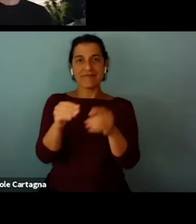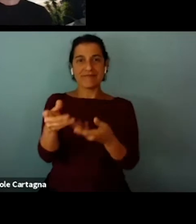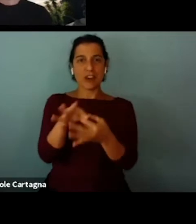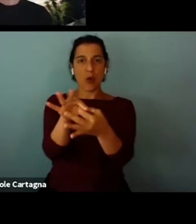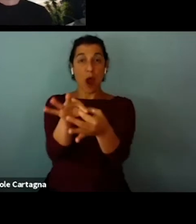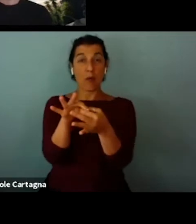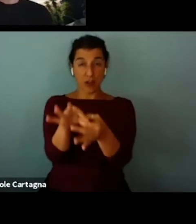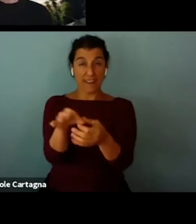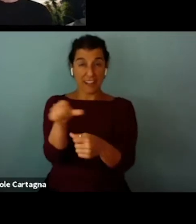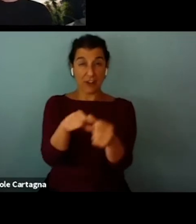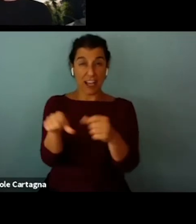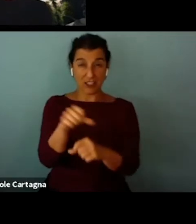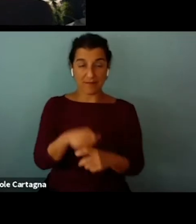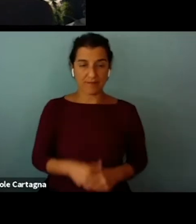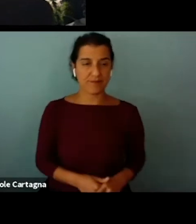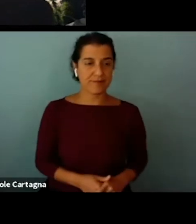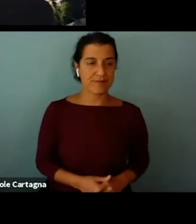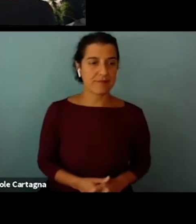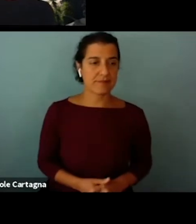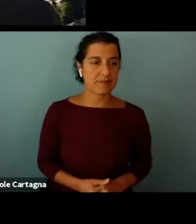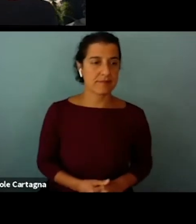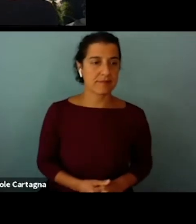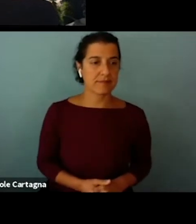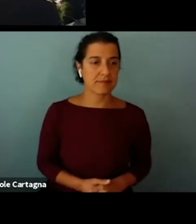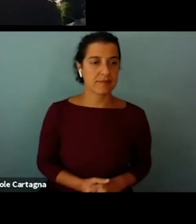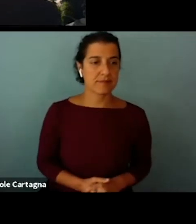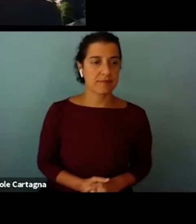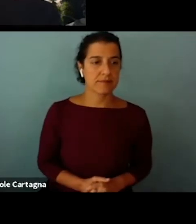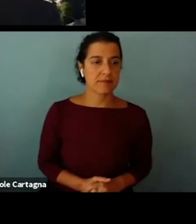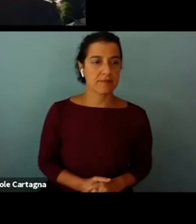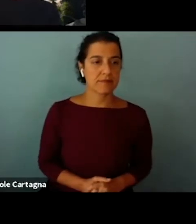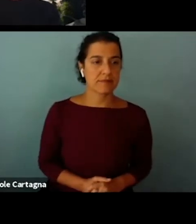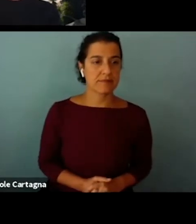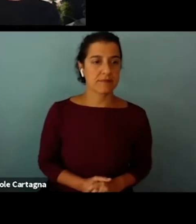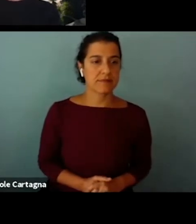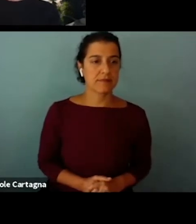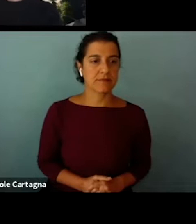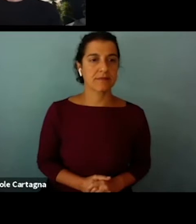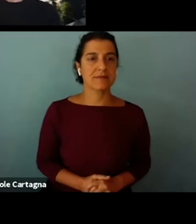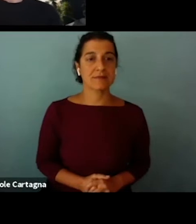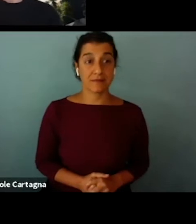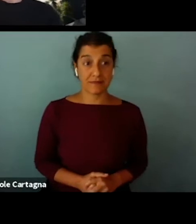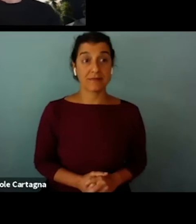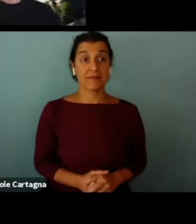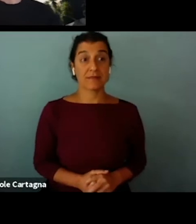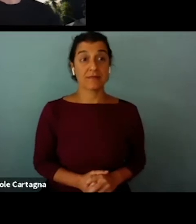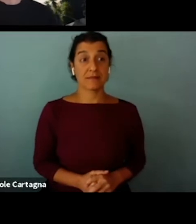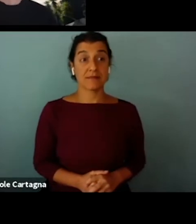um now here's here's another example of a different different scene and we do a couple